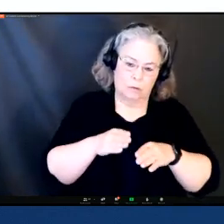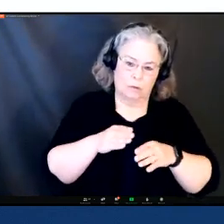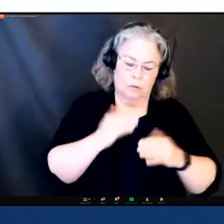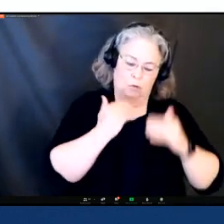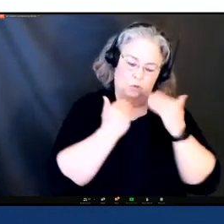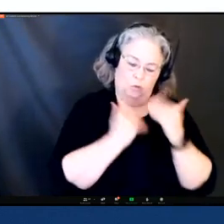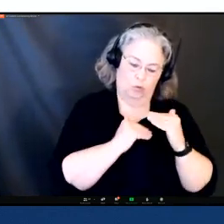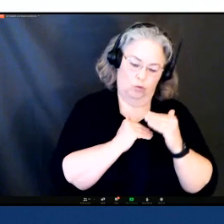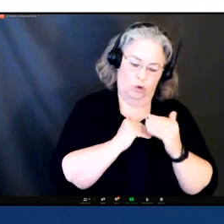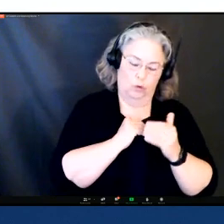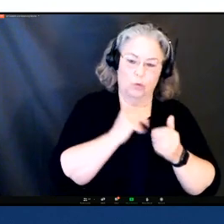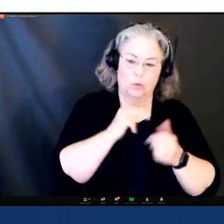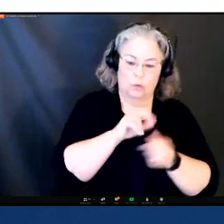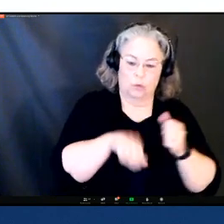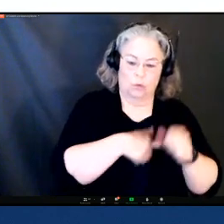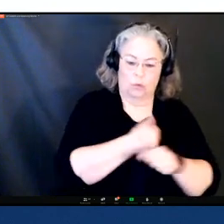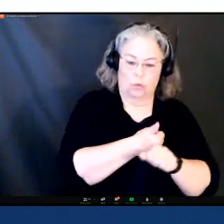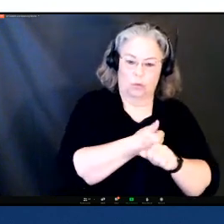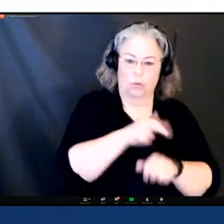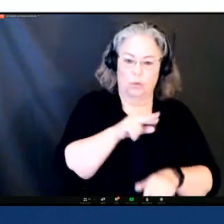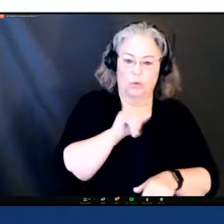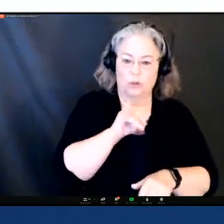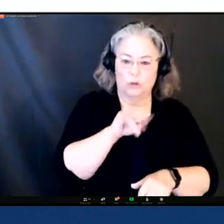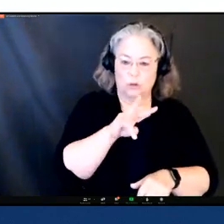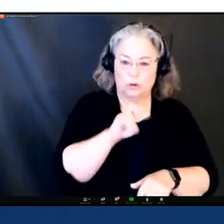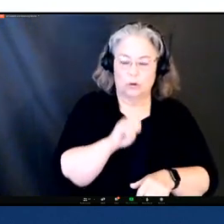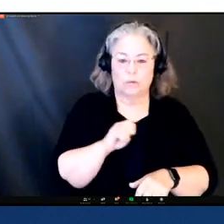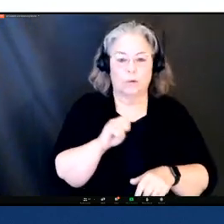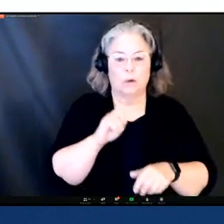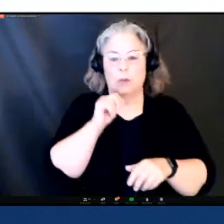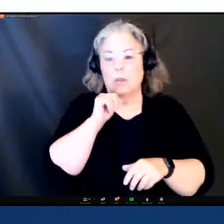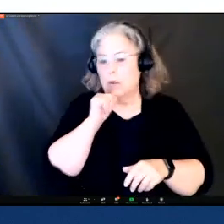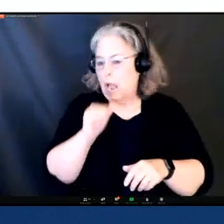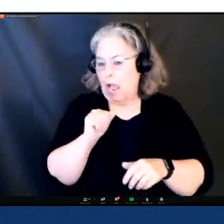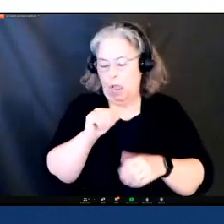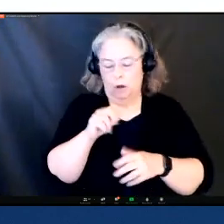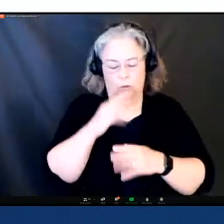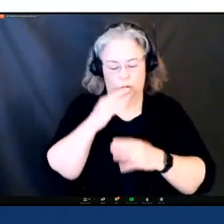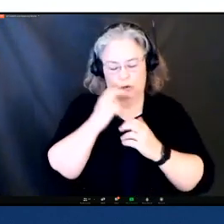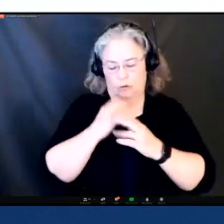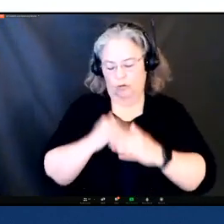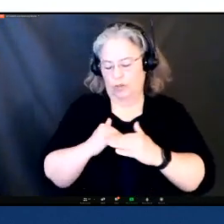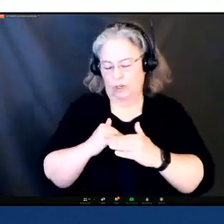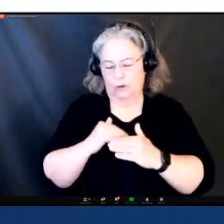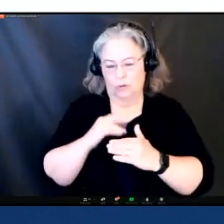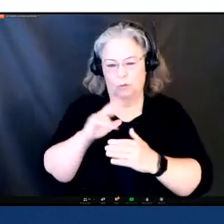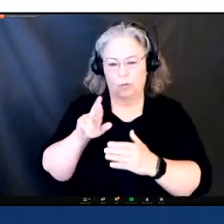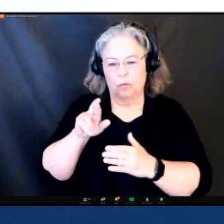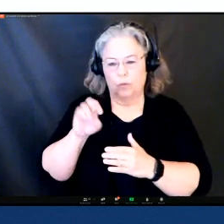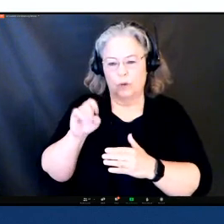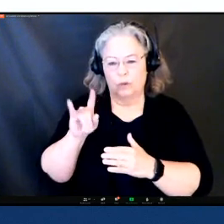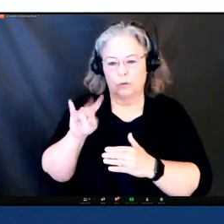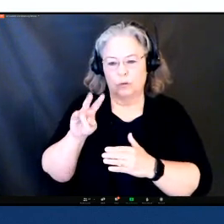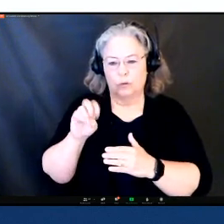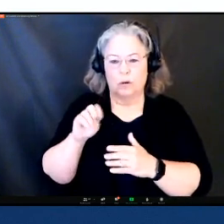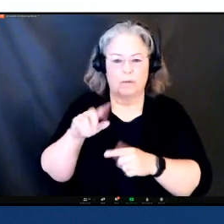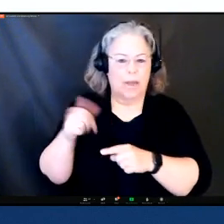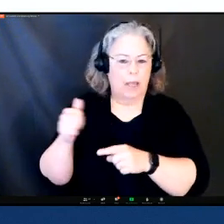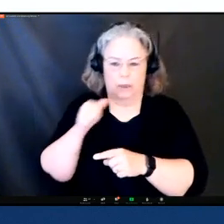and restricted reserves and the unreserved or available balance which is what's shown in the the portion of the bar.